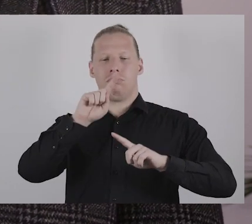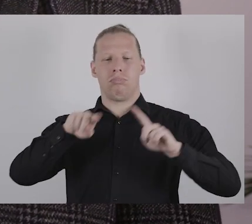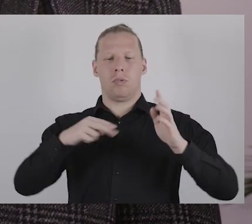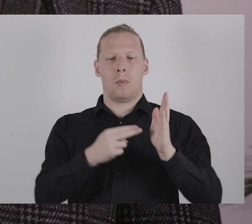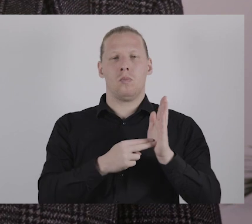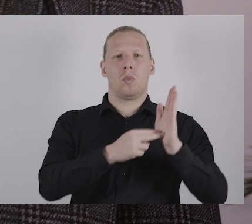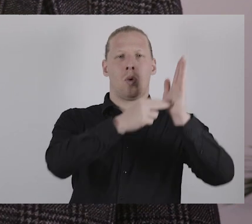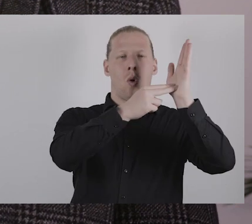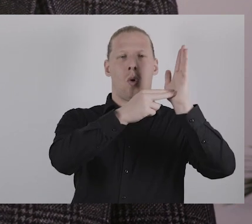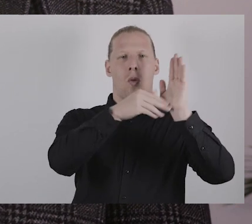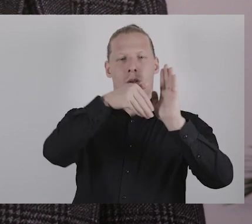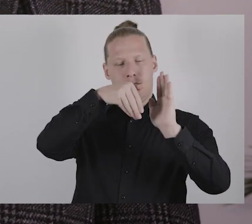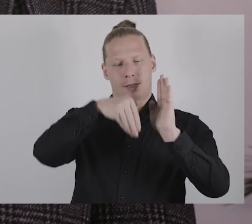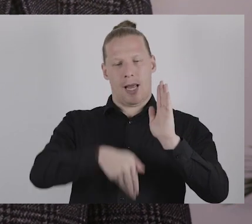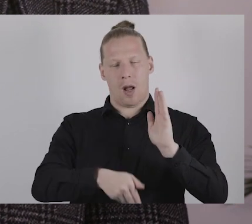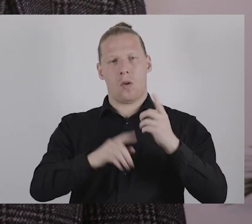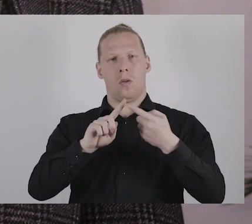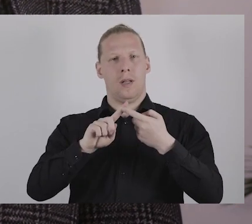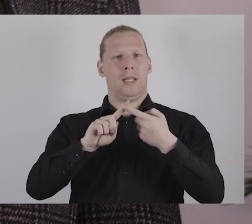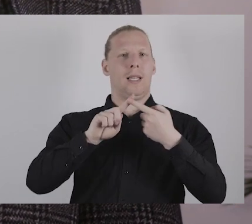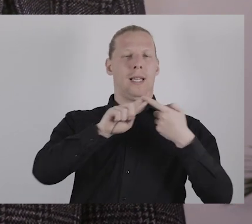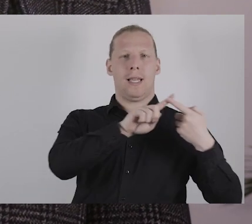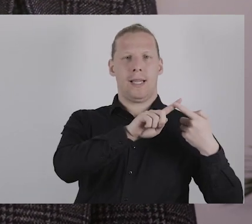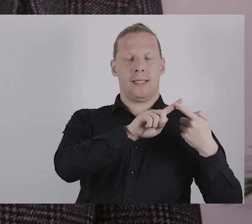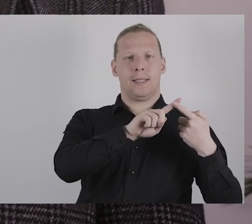West Coast, Central North Island,